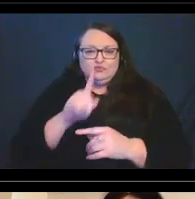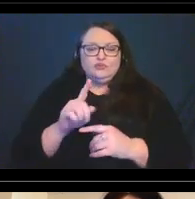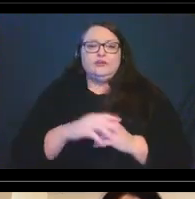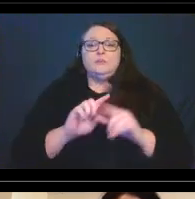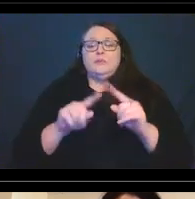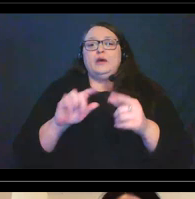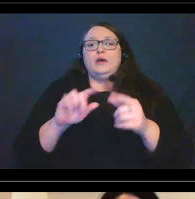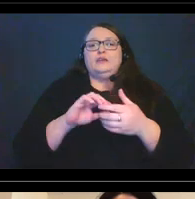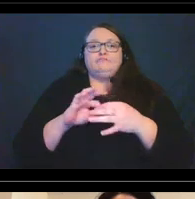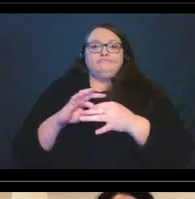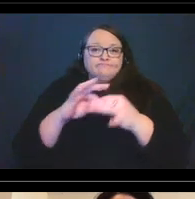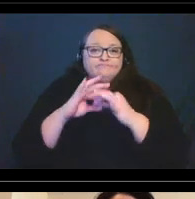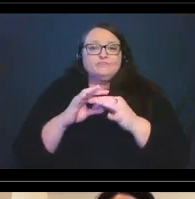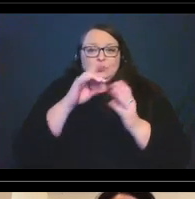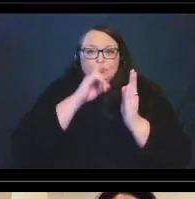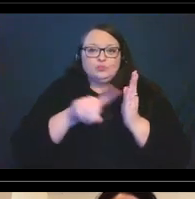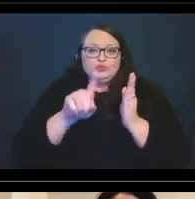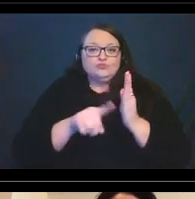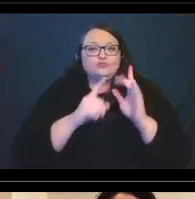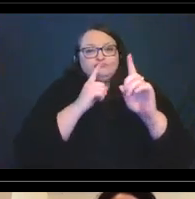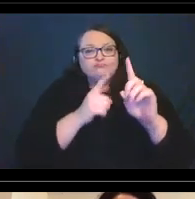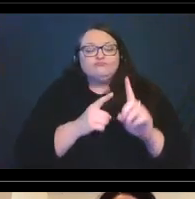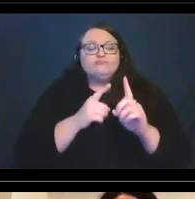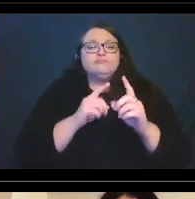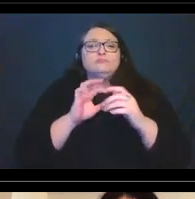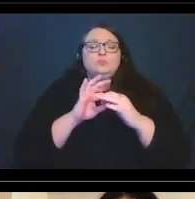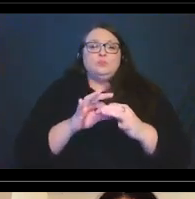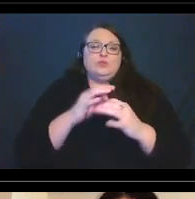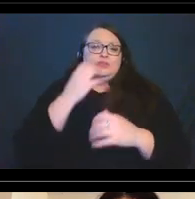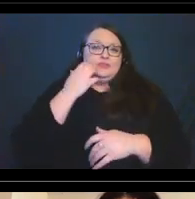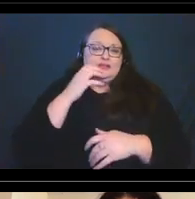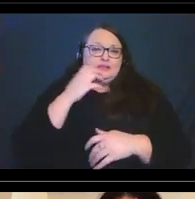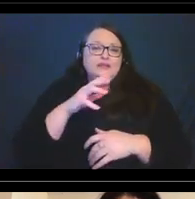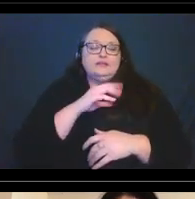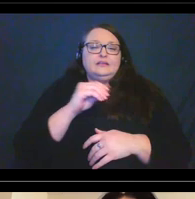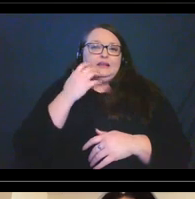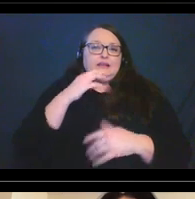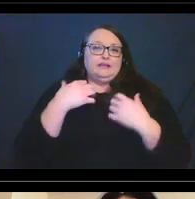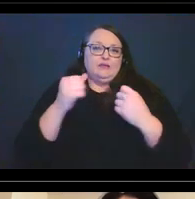initiatives, and messaging regarding heat and heat-health across federal agencies.